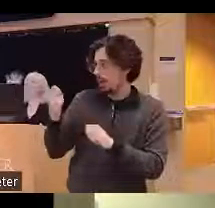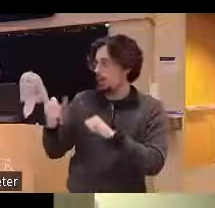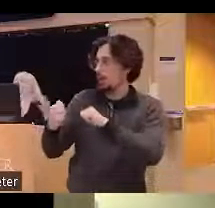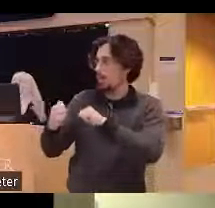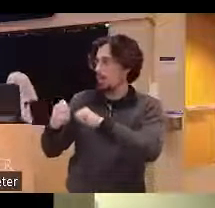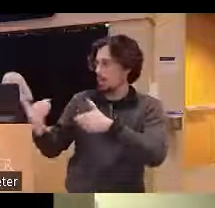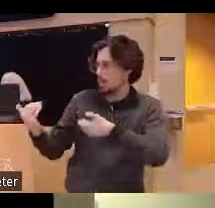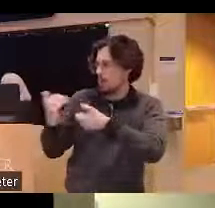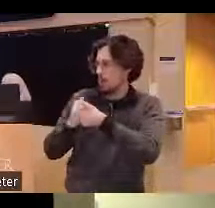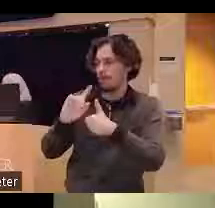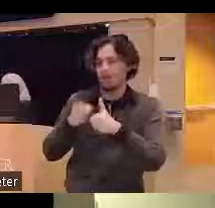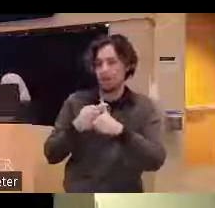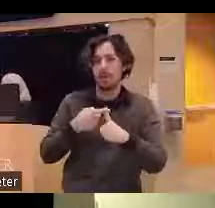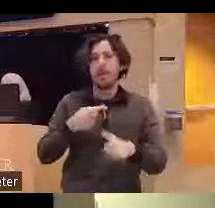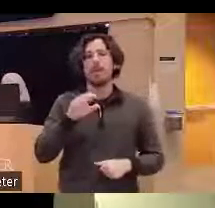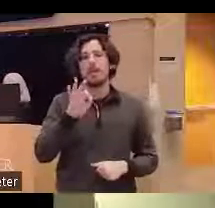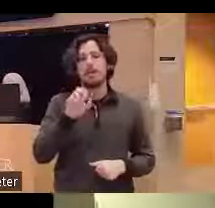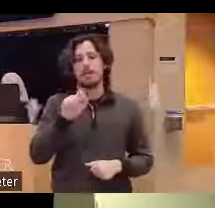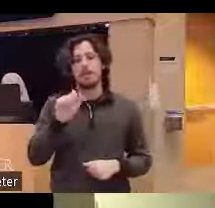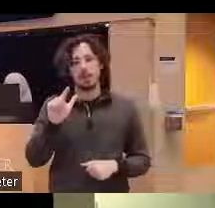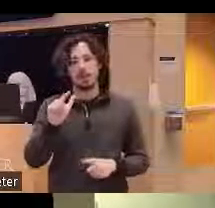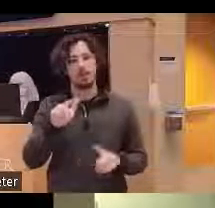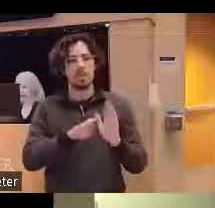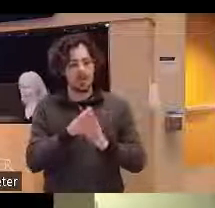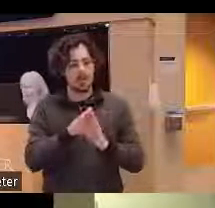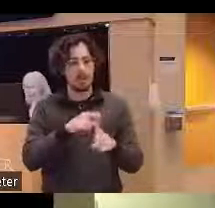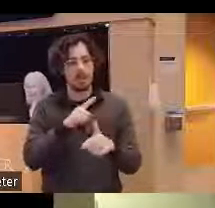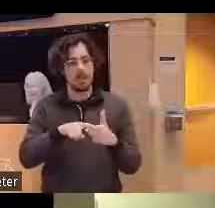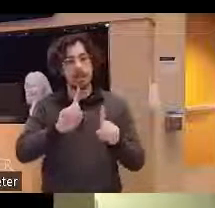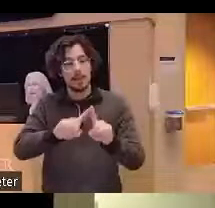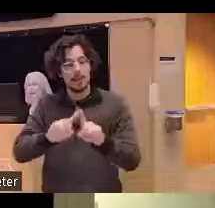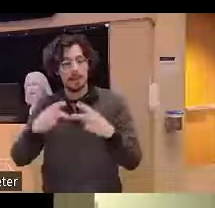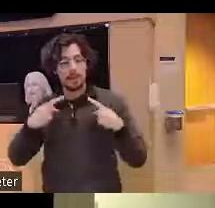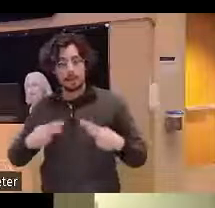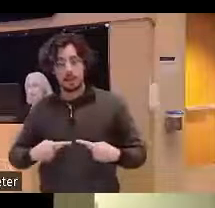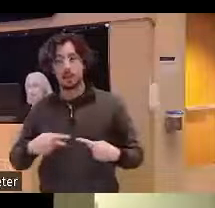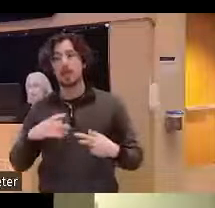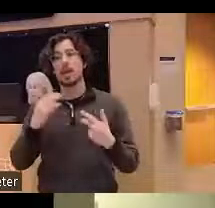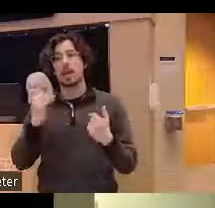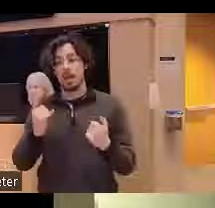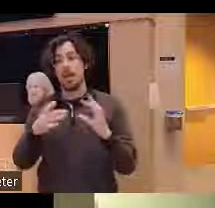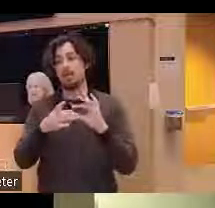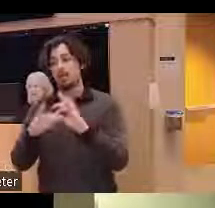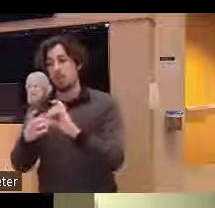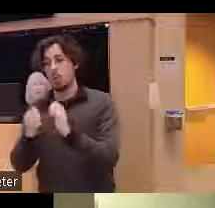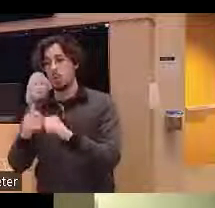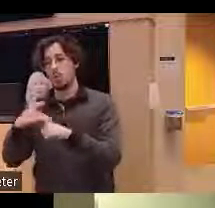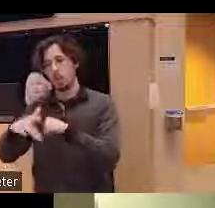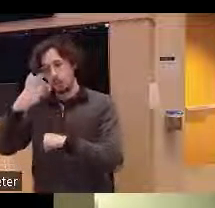development to different physiology and now as well with early trauma now let me in a final